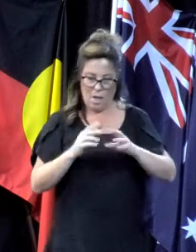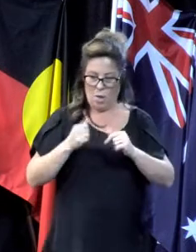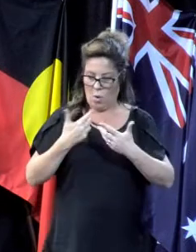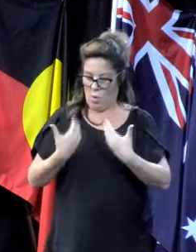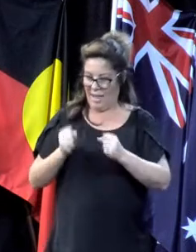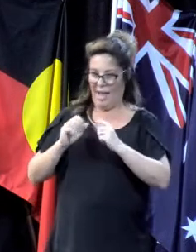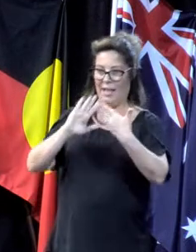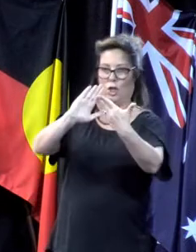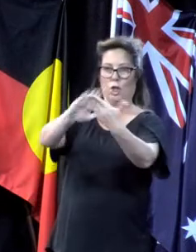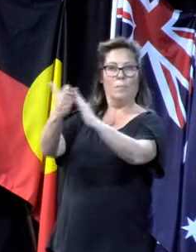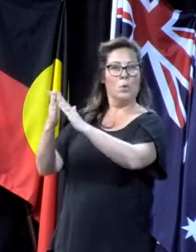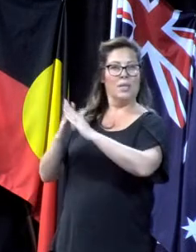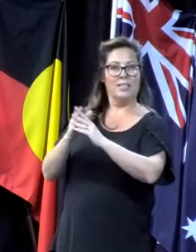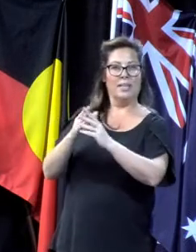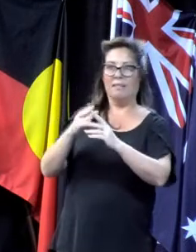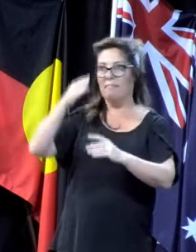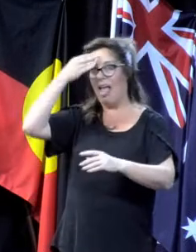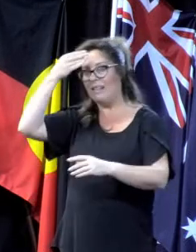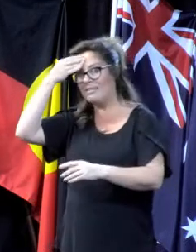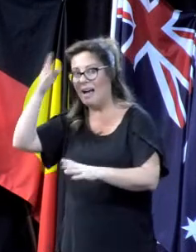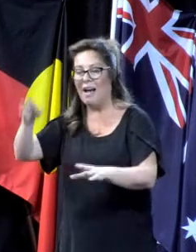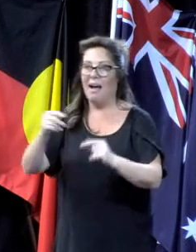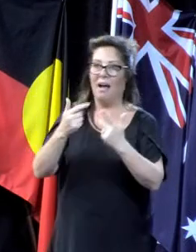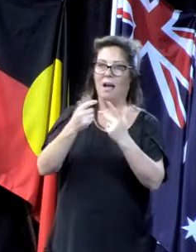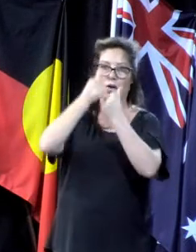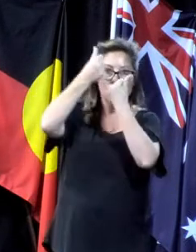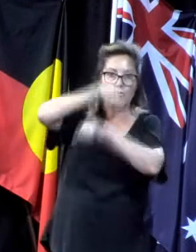elders, knowledgeable others, professionals who identified